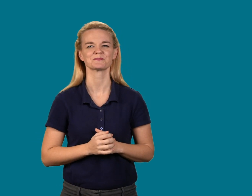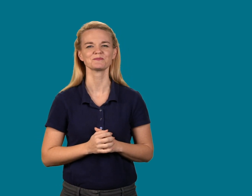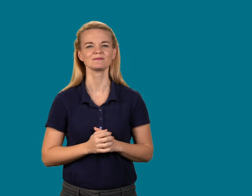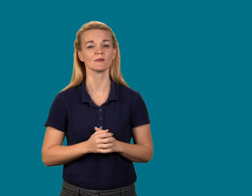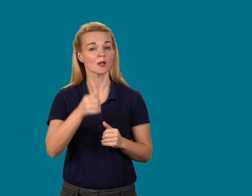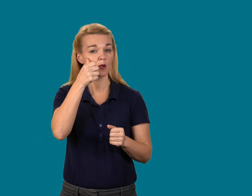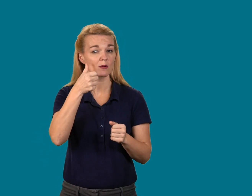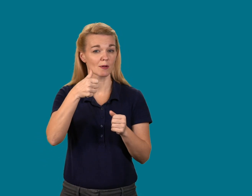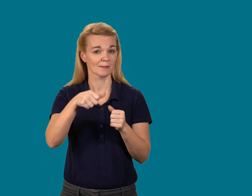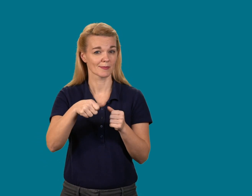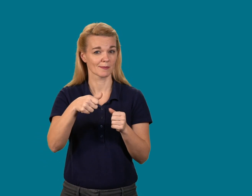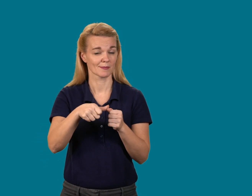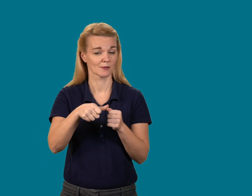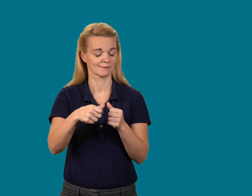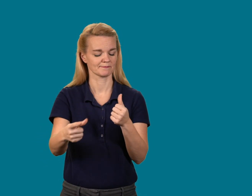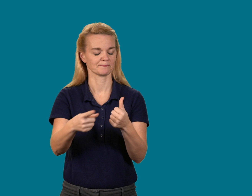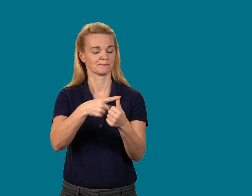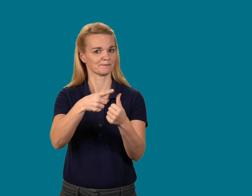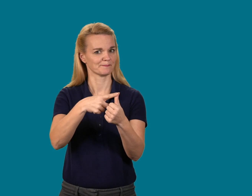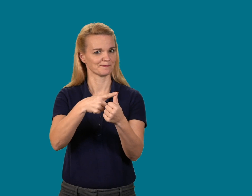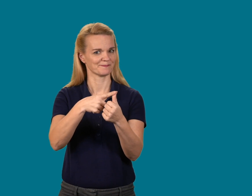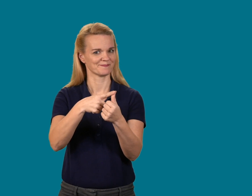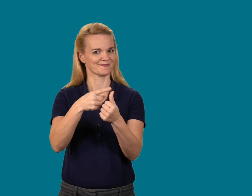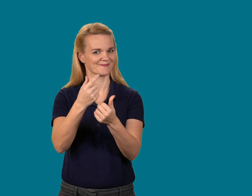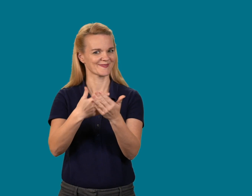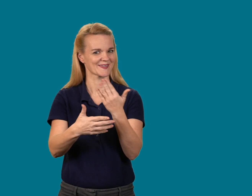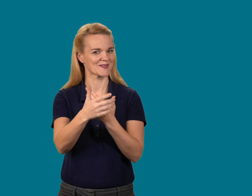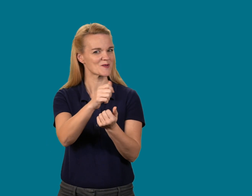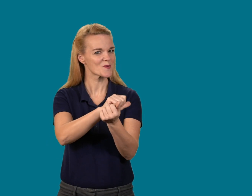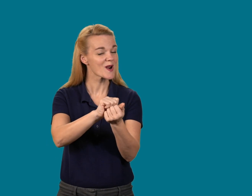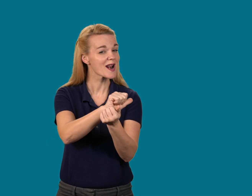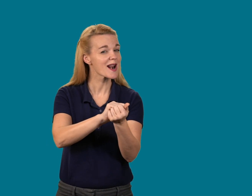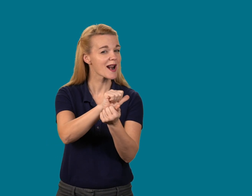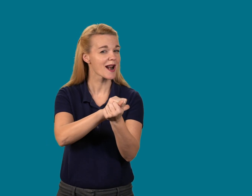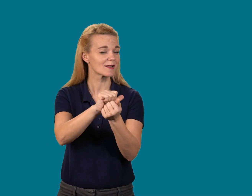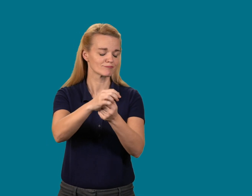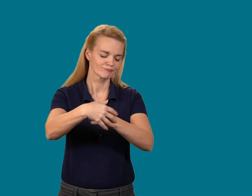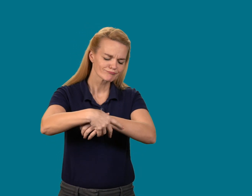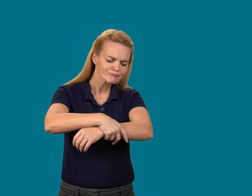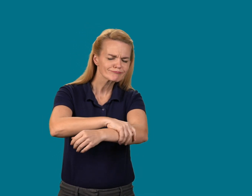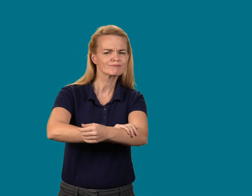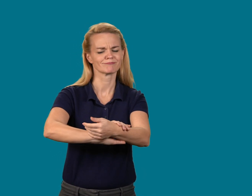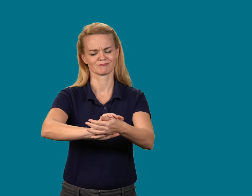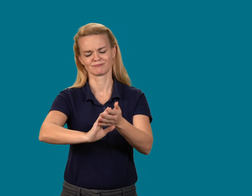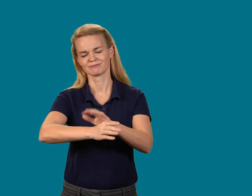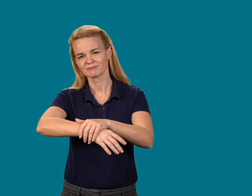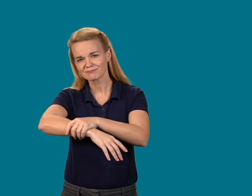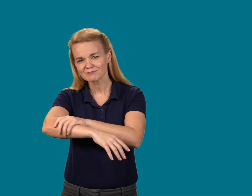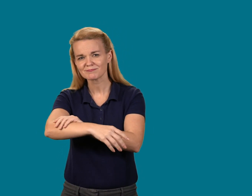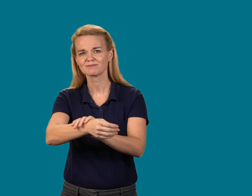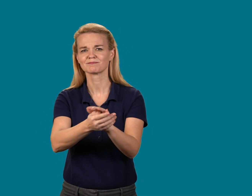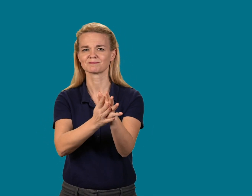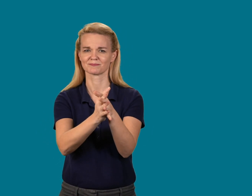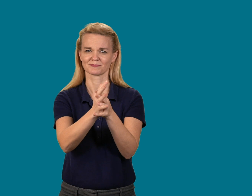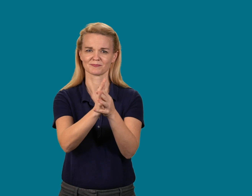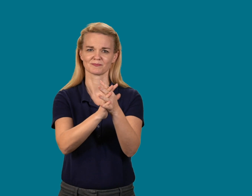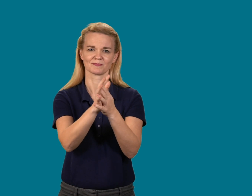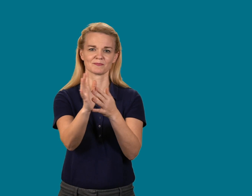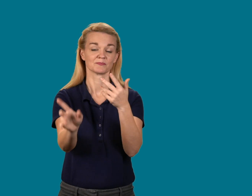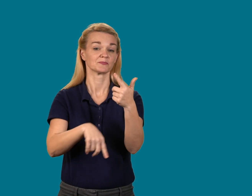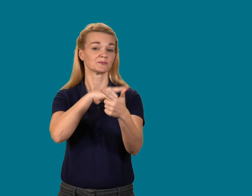wash your hands,